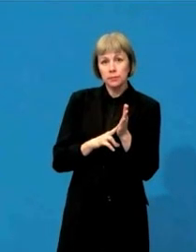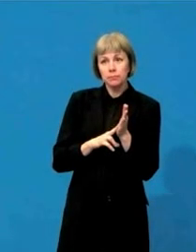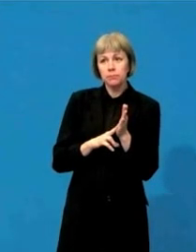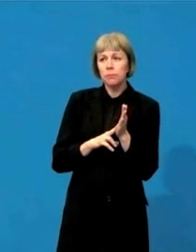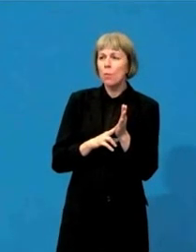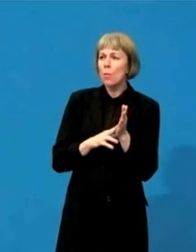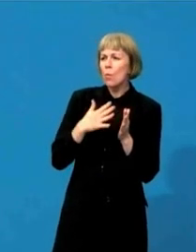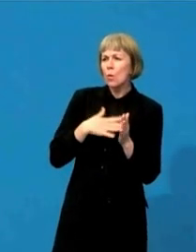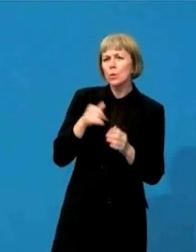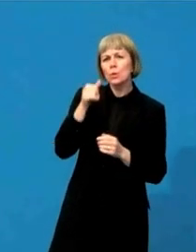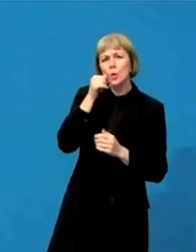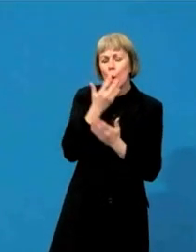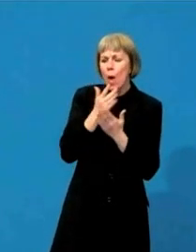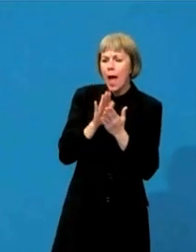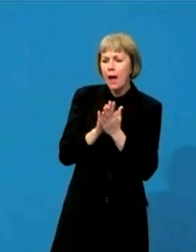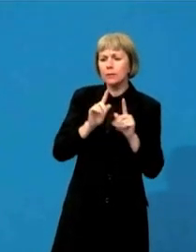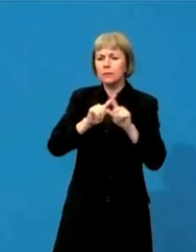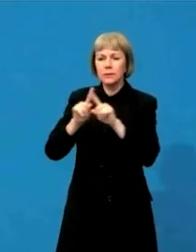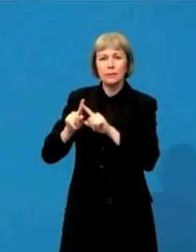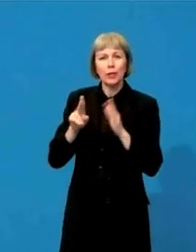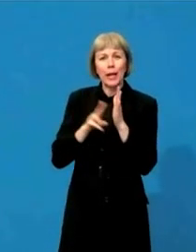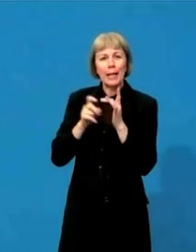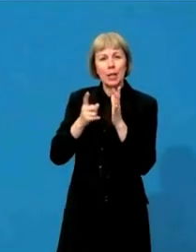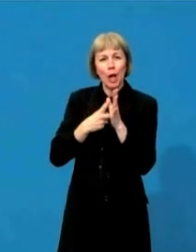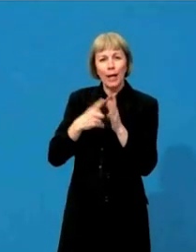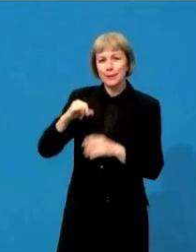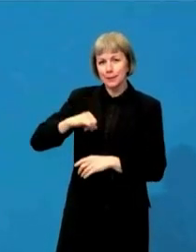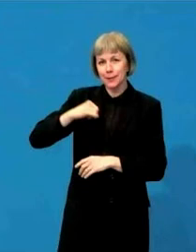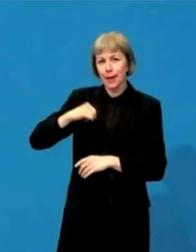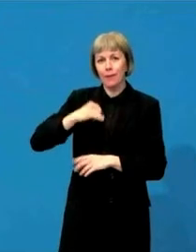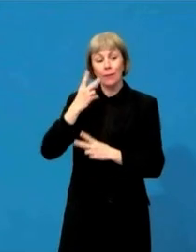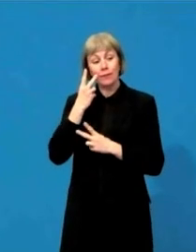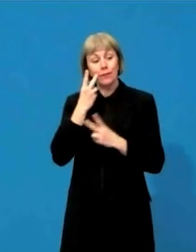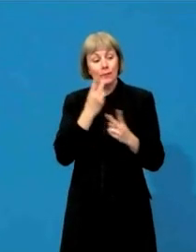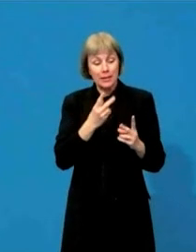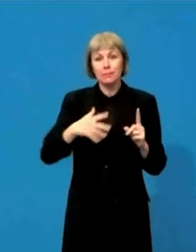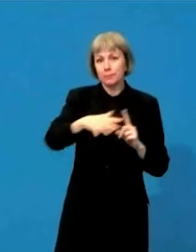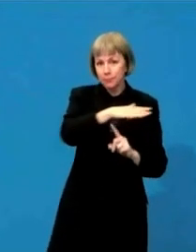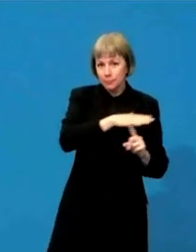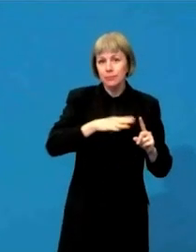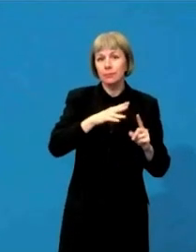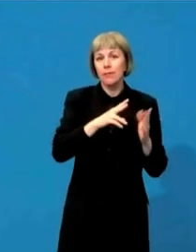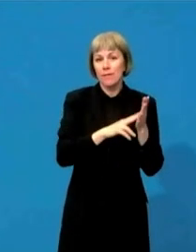coordinators and support services coming to the Valley to deliver services, are there